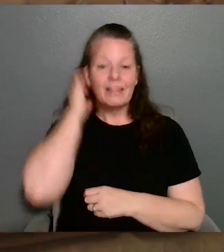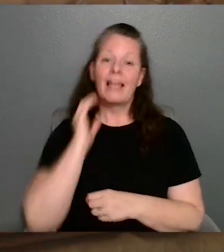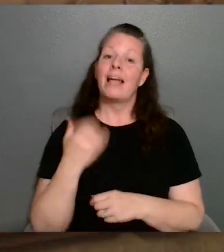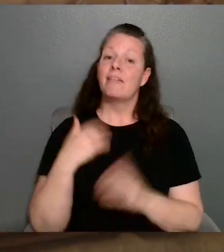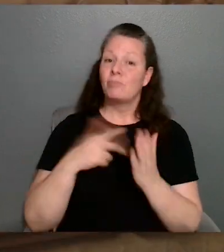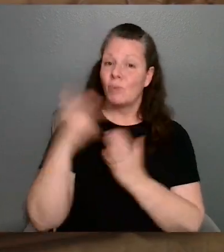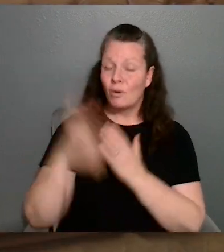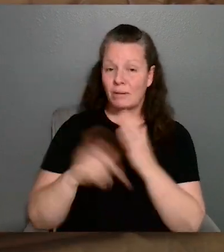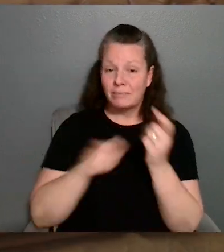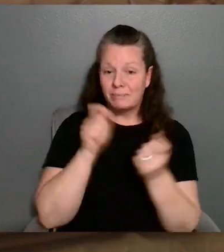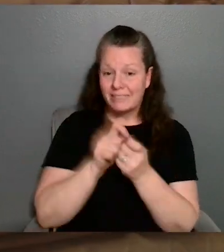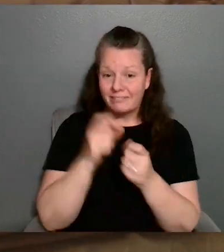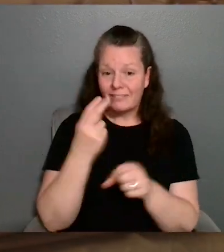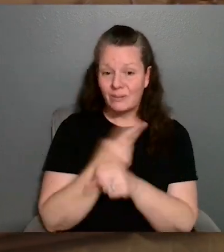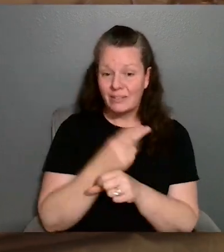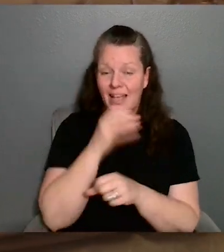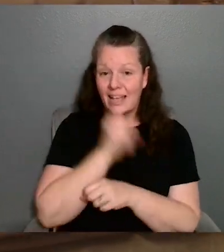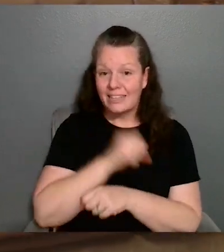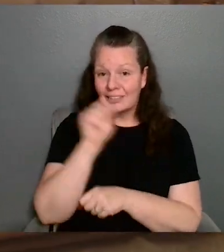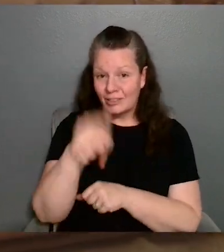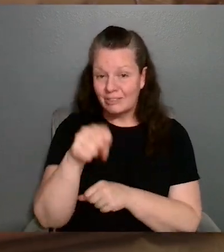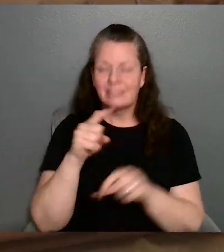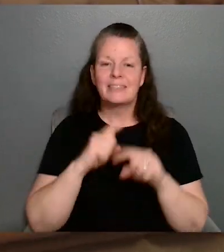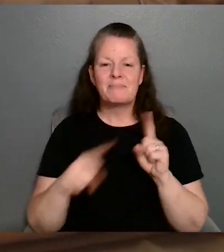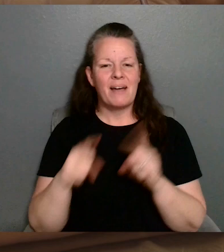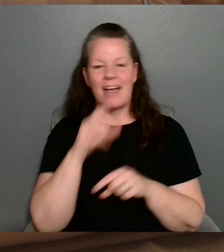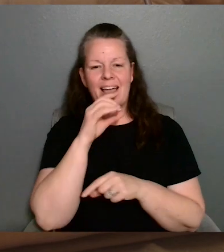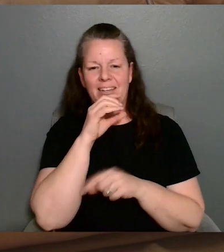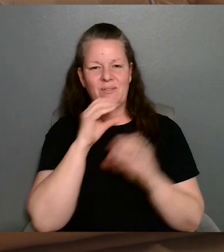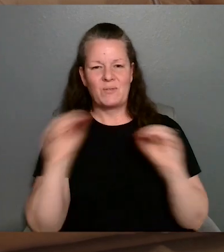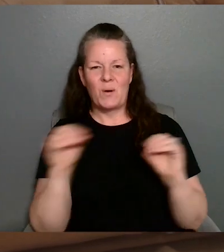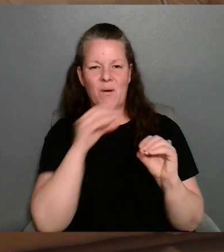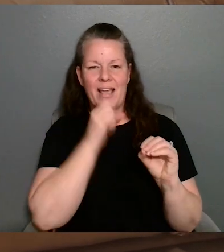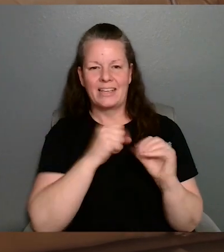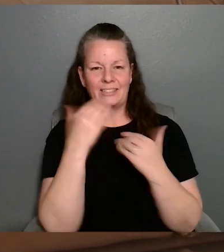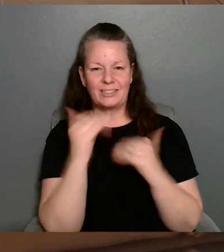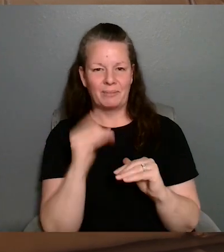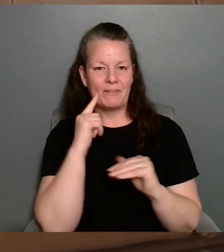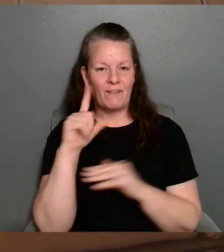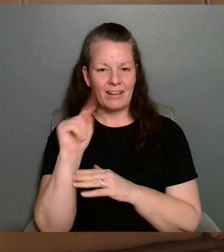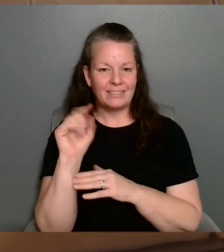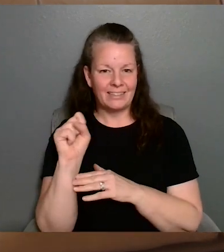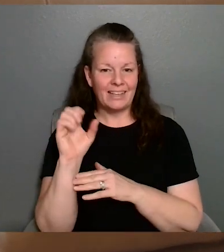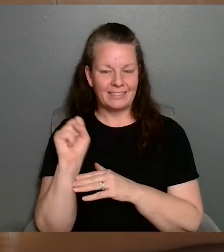There are programs that are specific by age, but there's no age at which you can't get LTSS in Colorado.